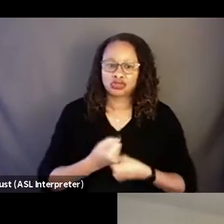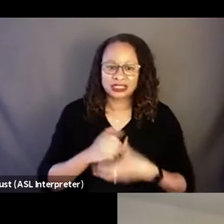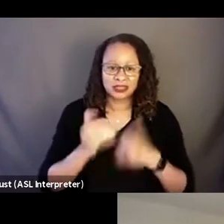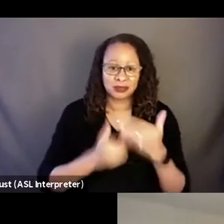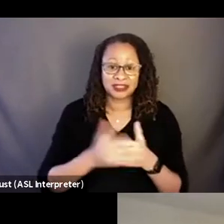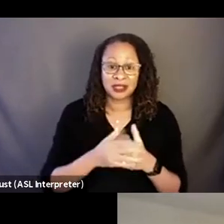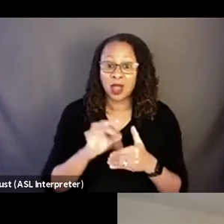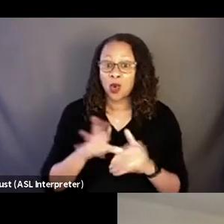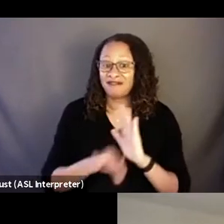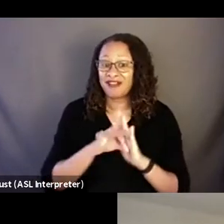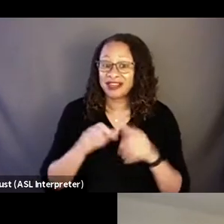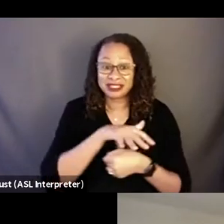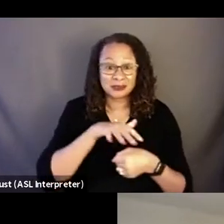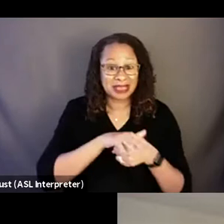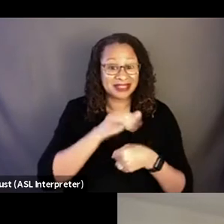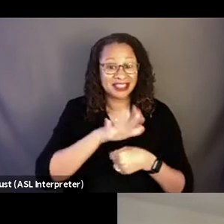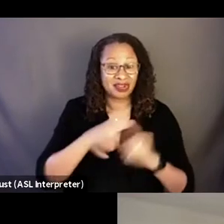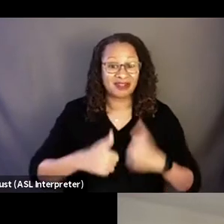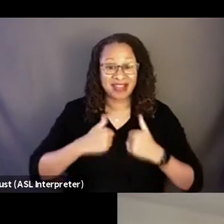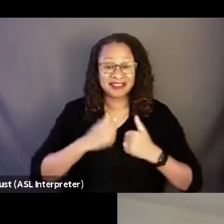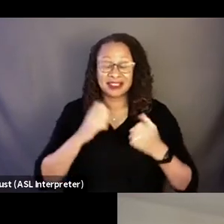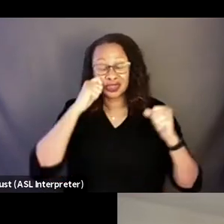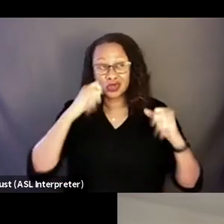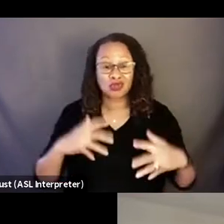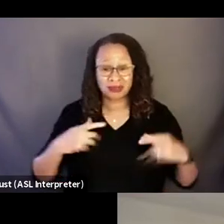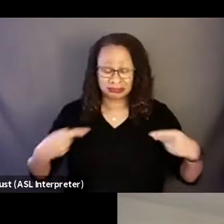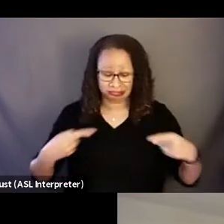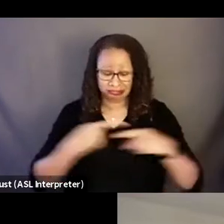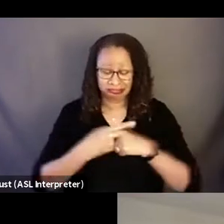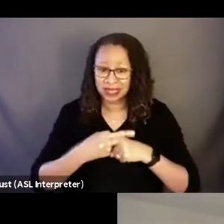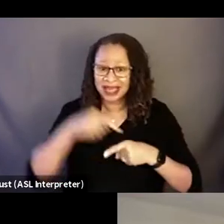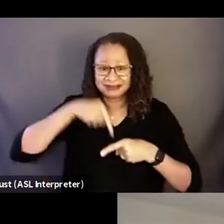at this incredible juncture, this crucible that they've found themselves in,